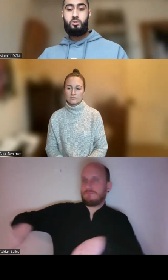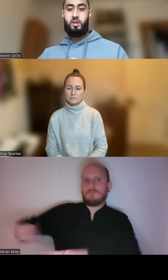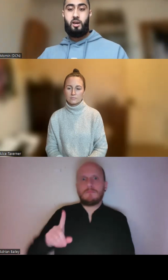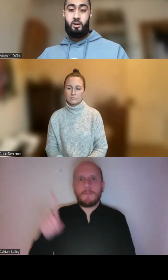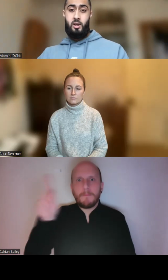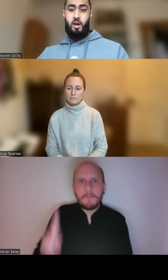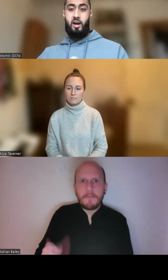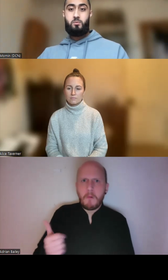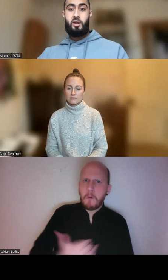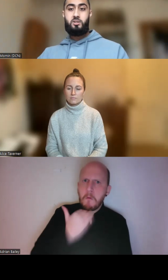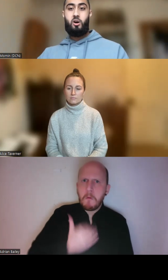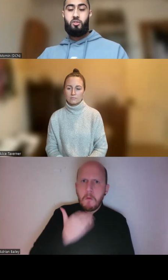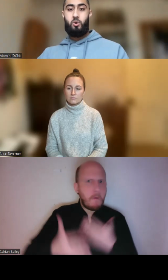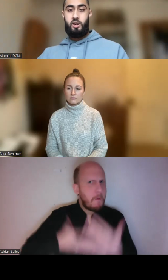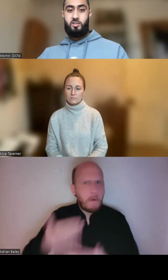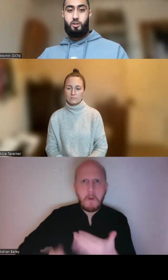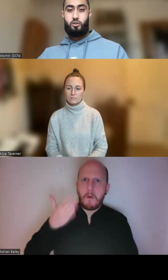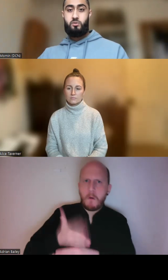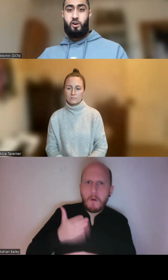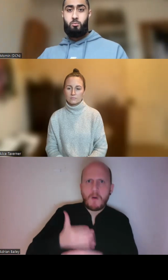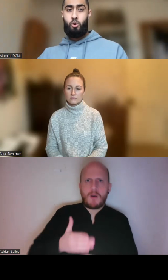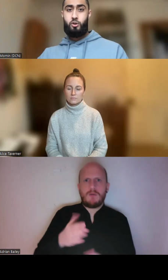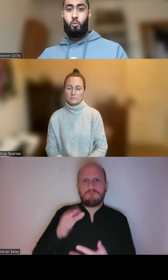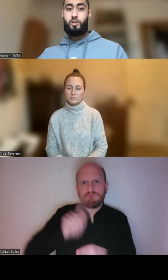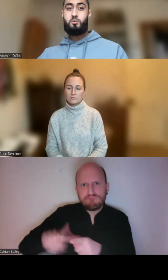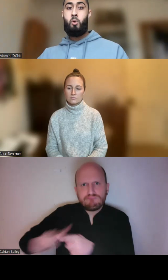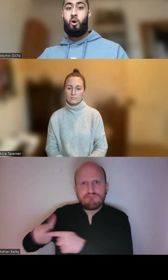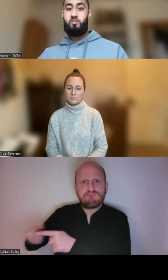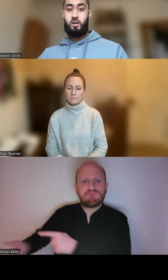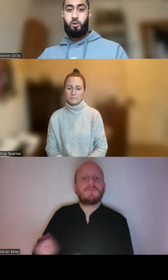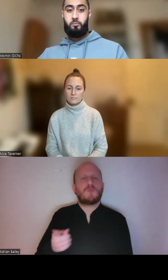on certain aspects of the organization. It's very important to know which is more available.